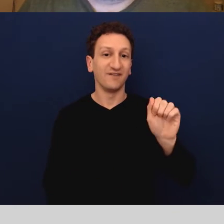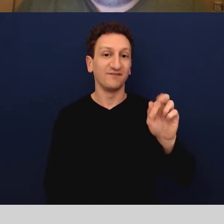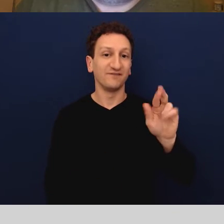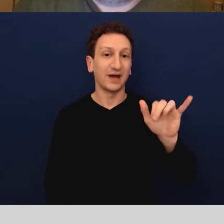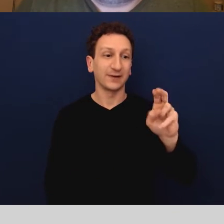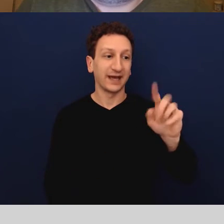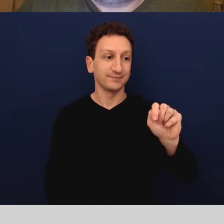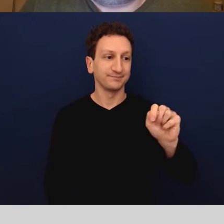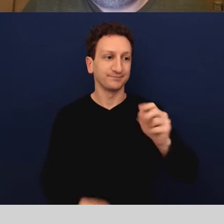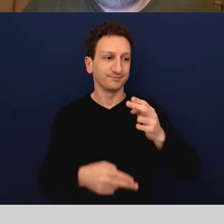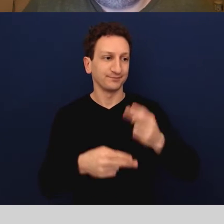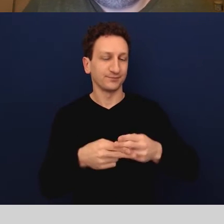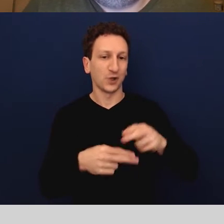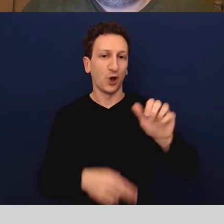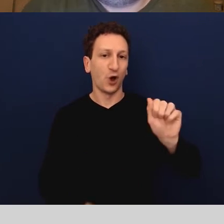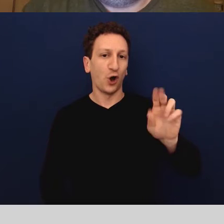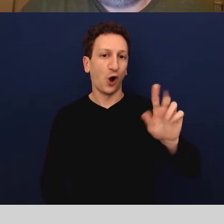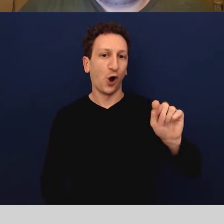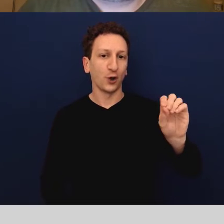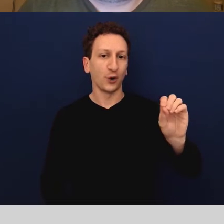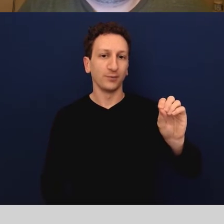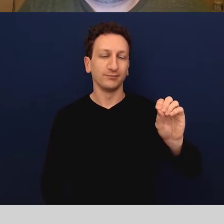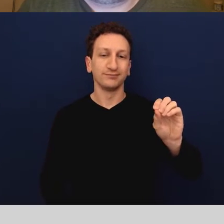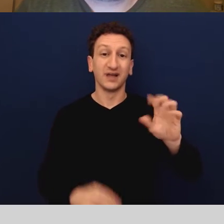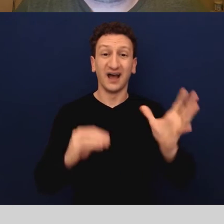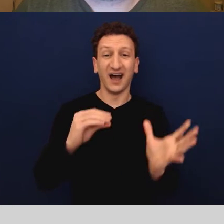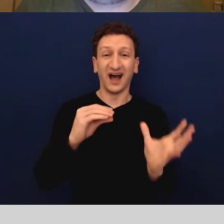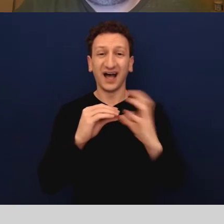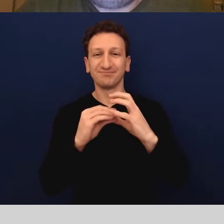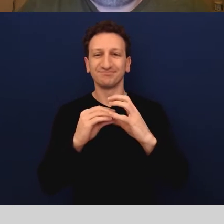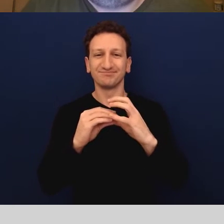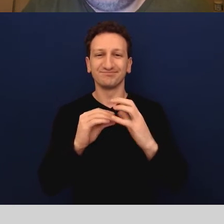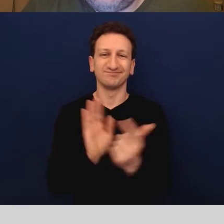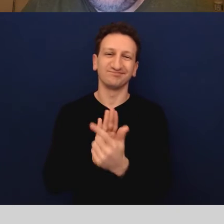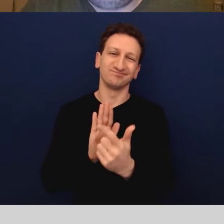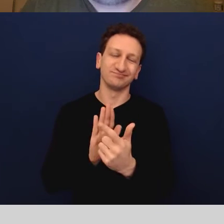because that will not allow us to decorate with this function. So we have to do a little bit